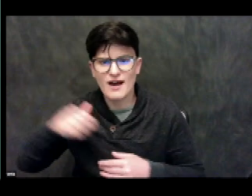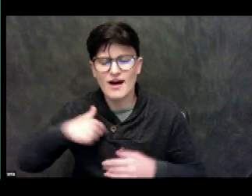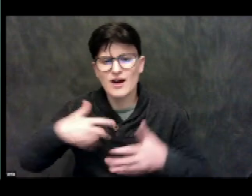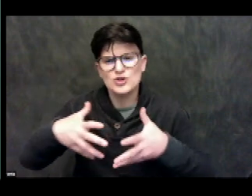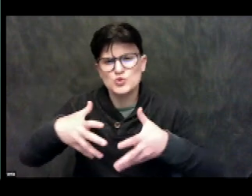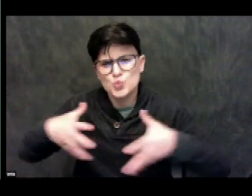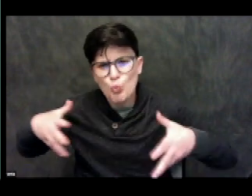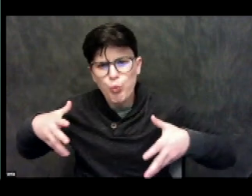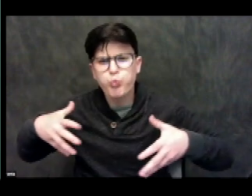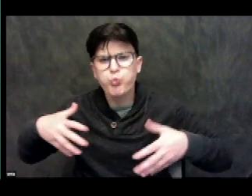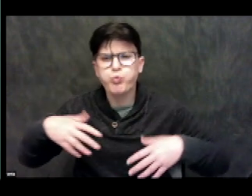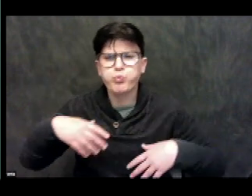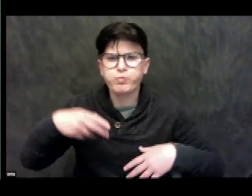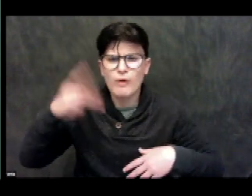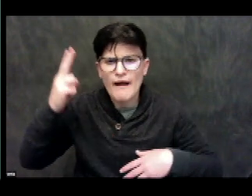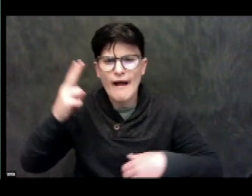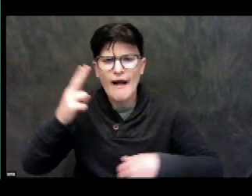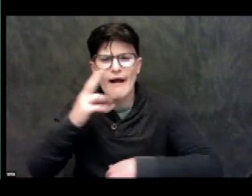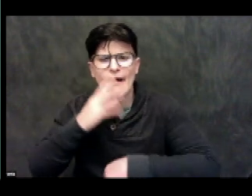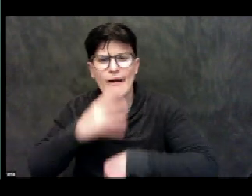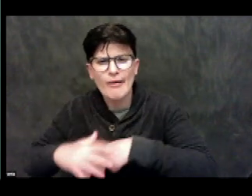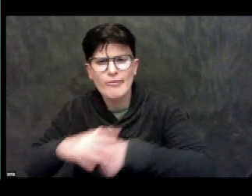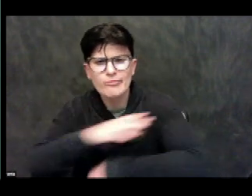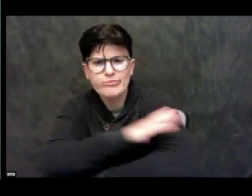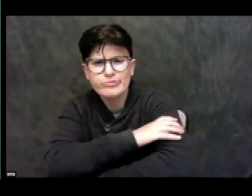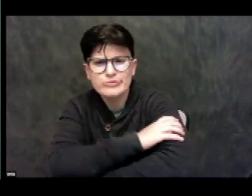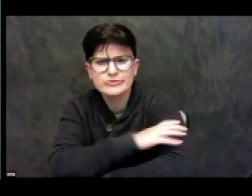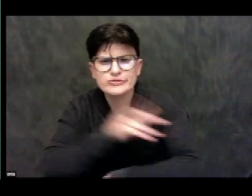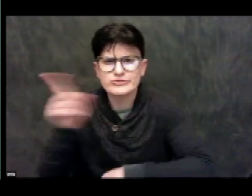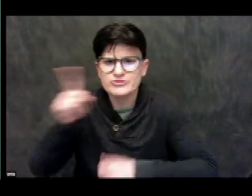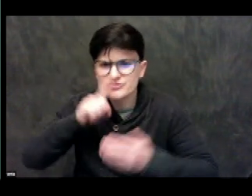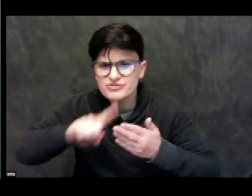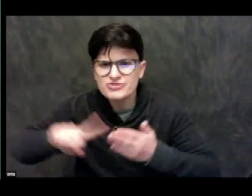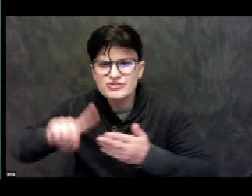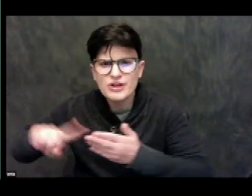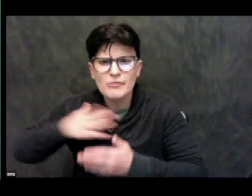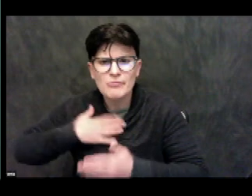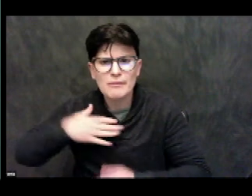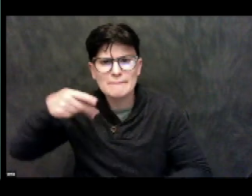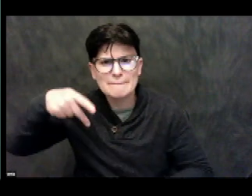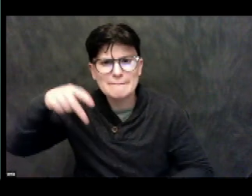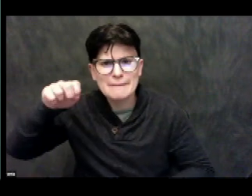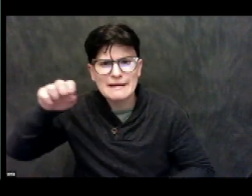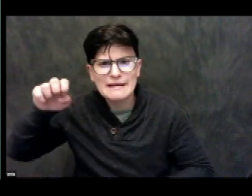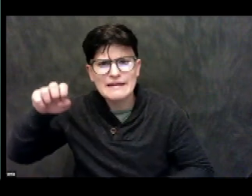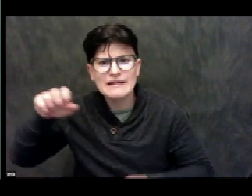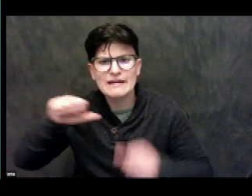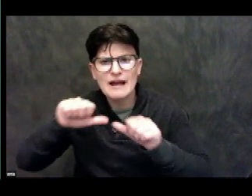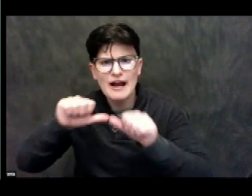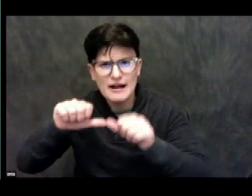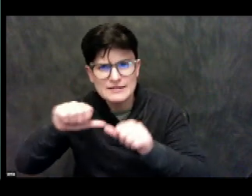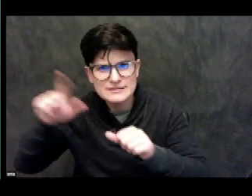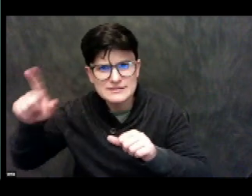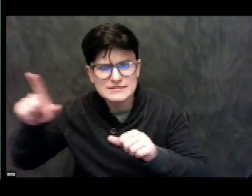were checking my urine constantly. And I was kind of always under